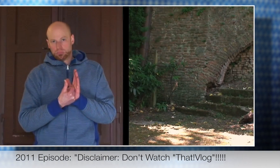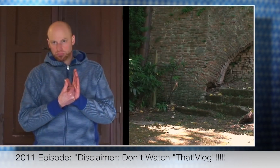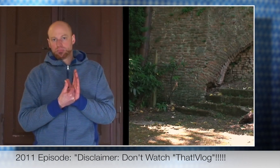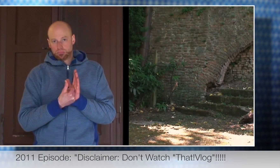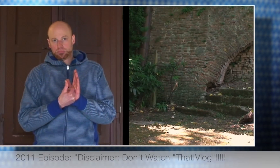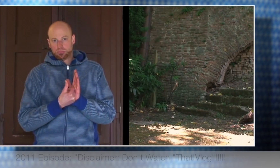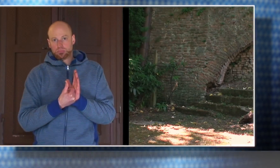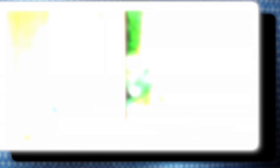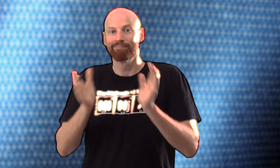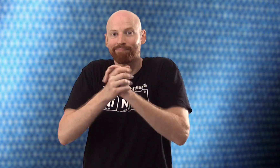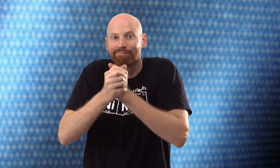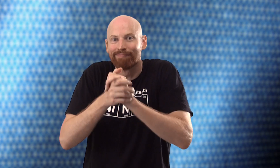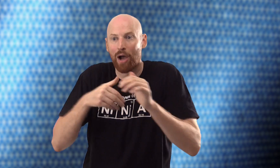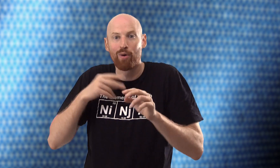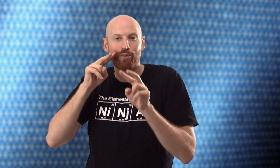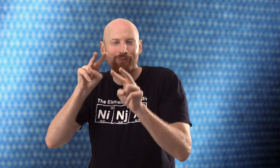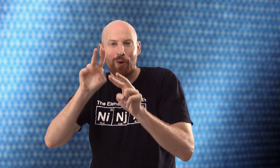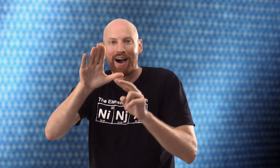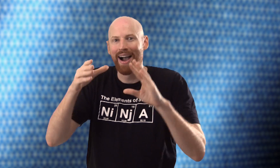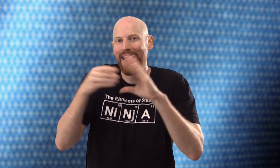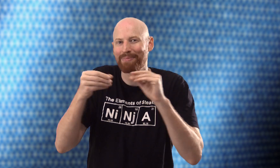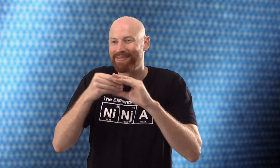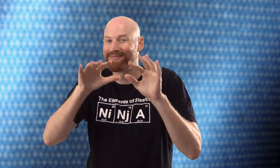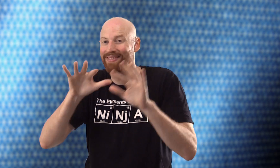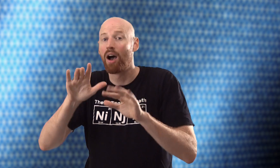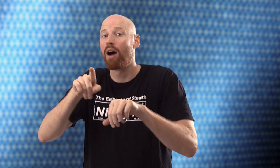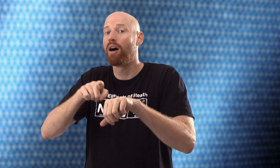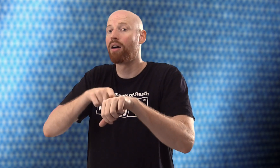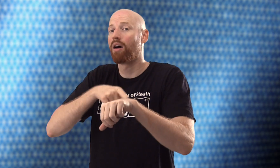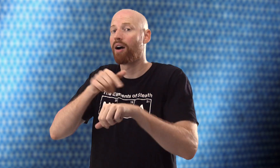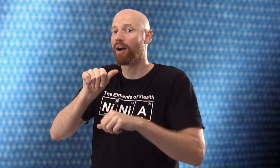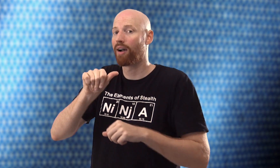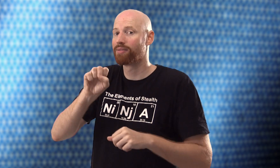Alright, I look forward to your comments - as long as